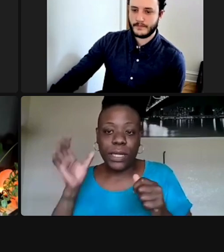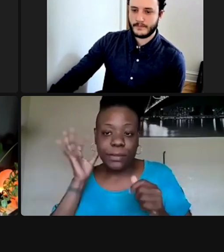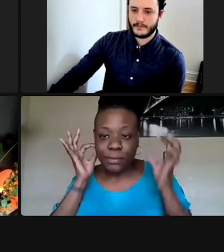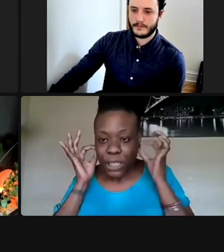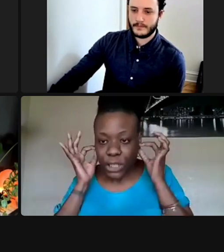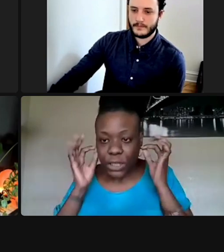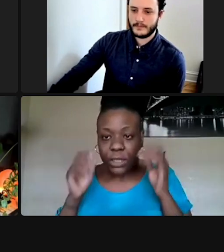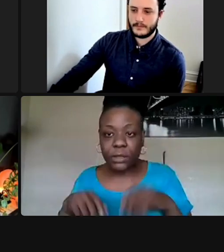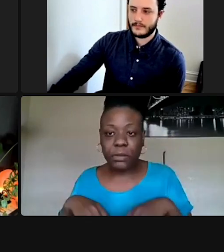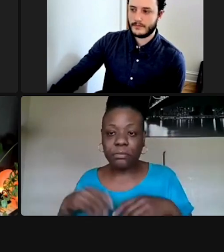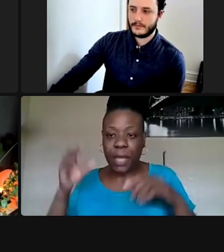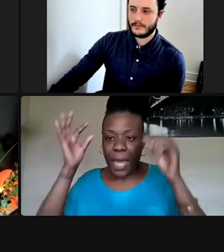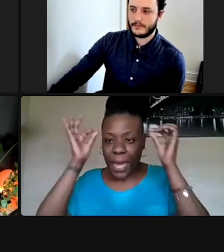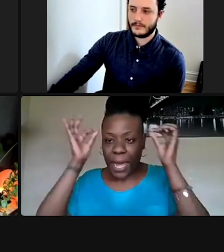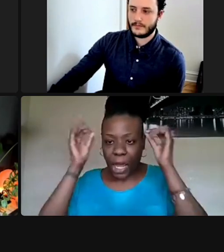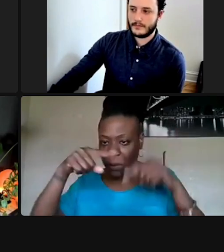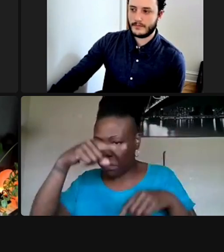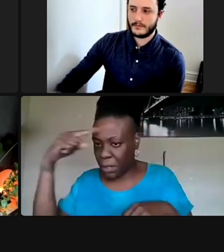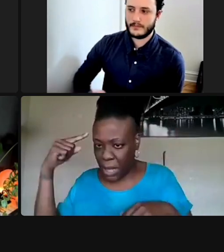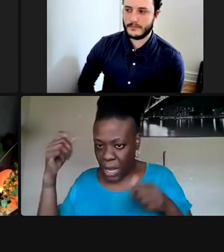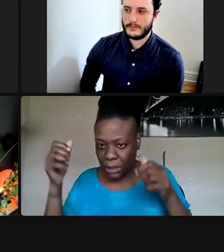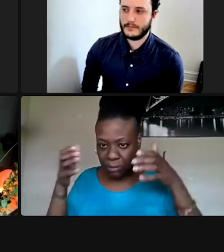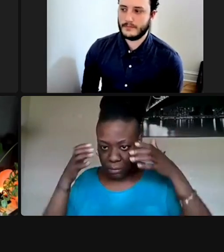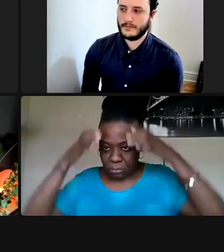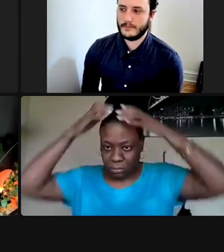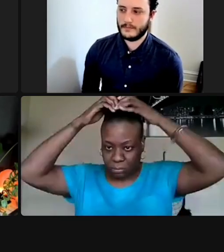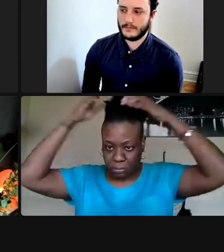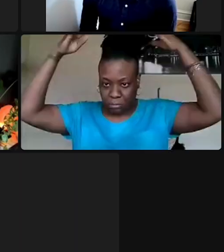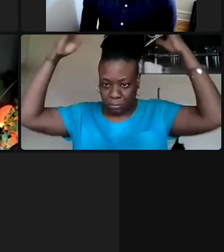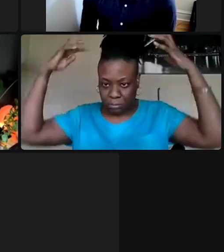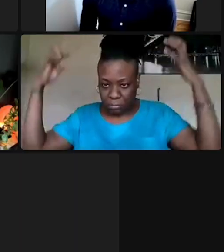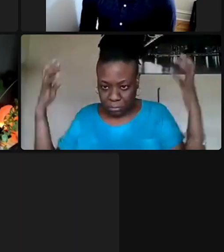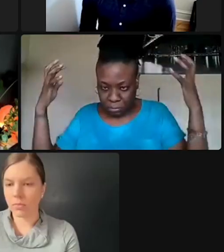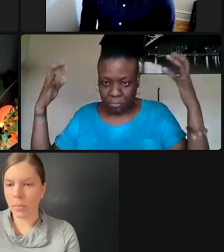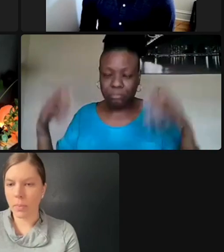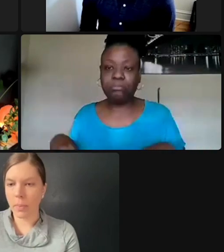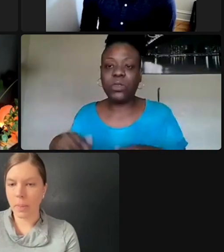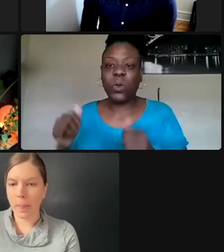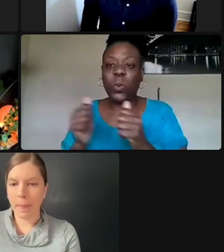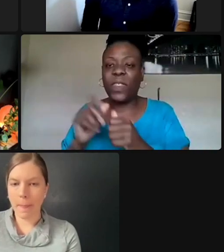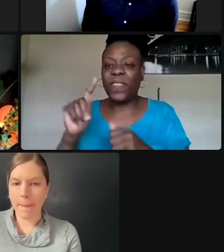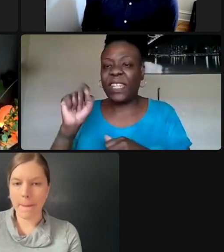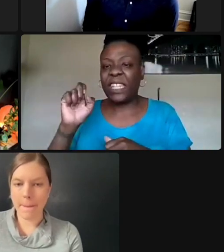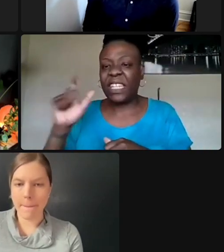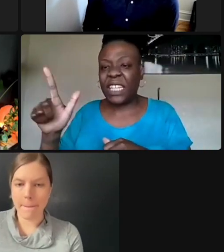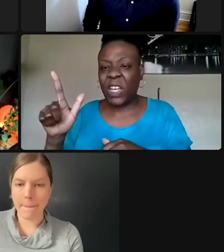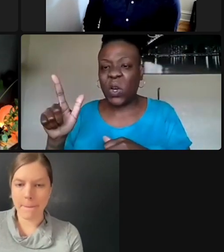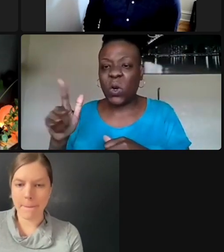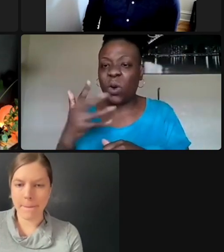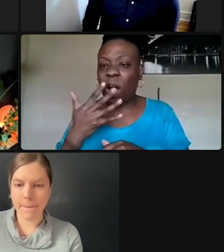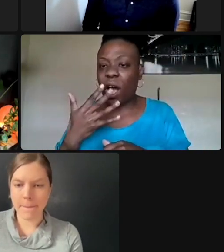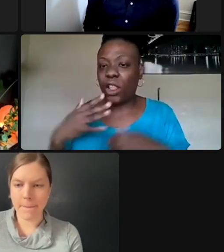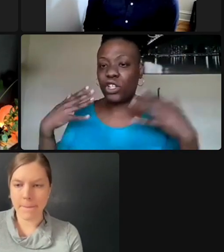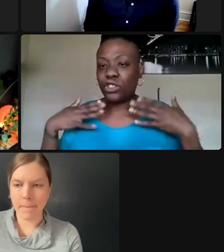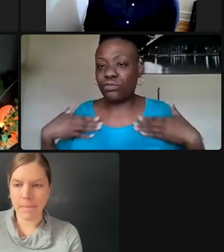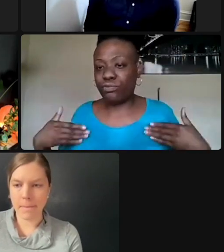I am a Black woman with hoop earrings. My hair is black up into a bun on top of my head.